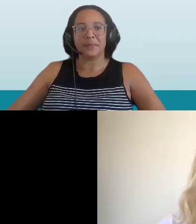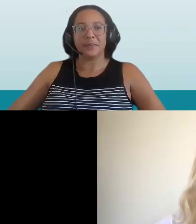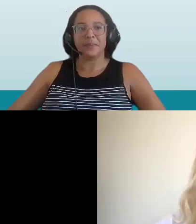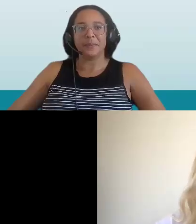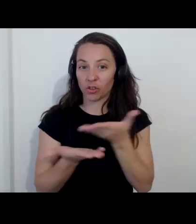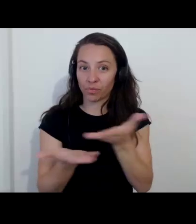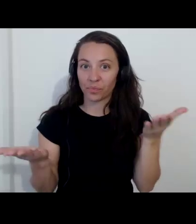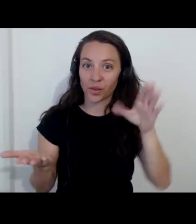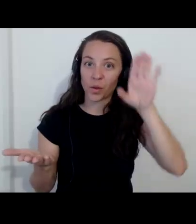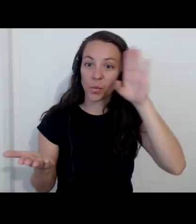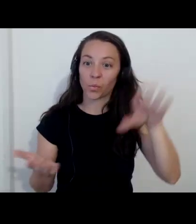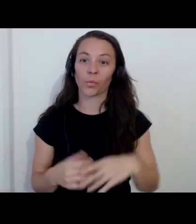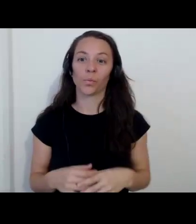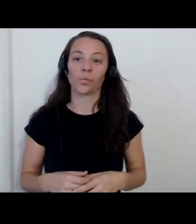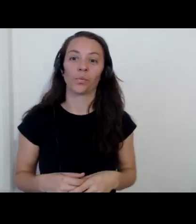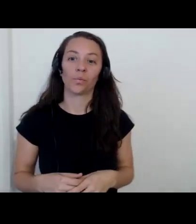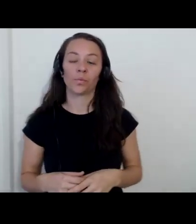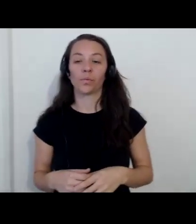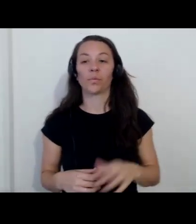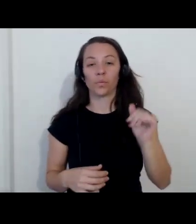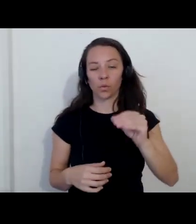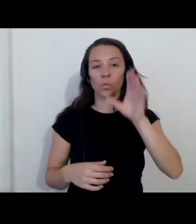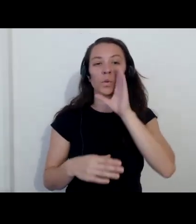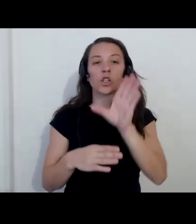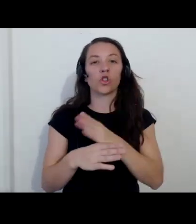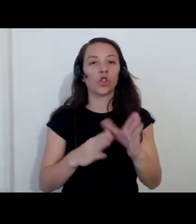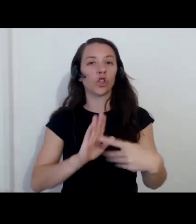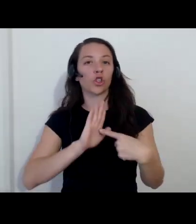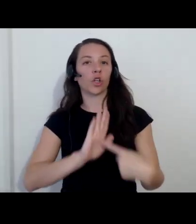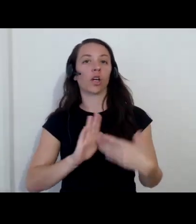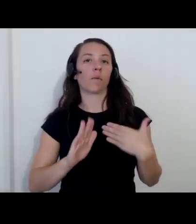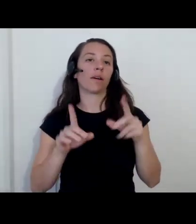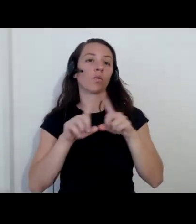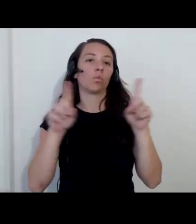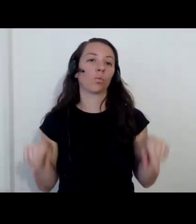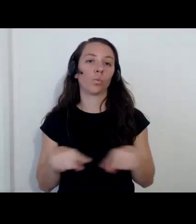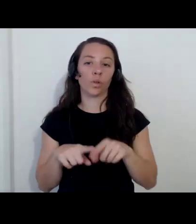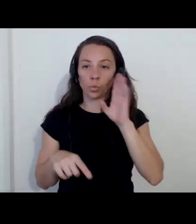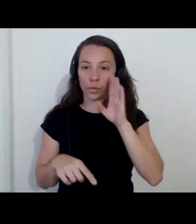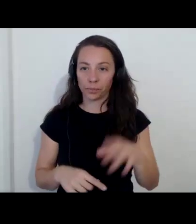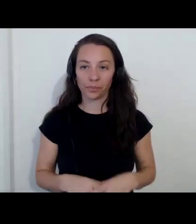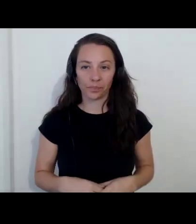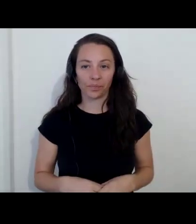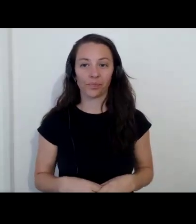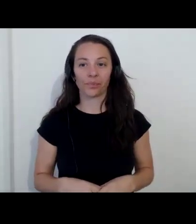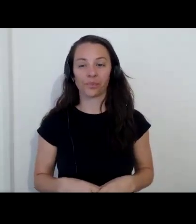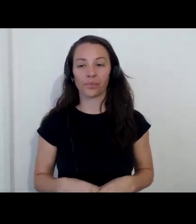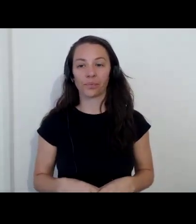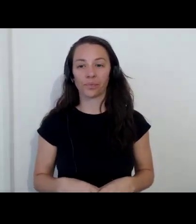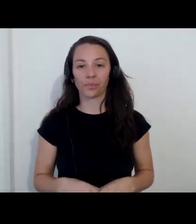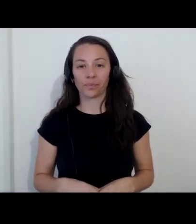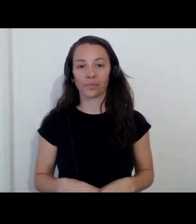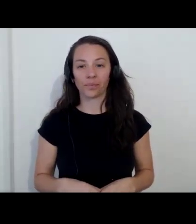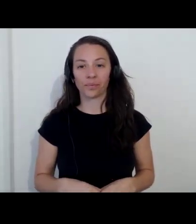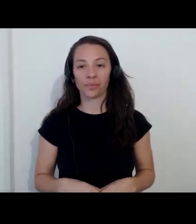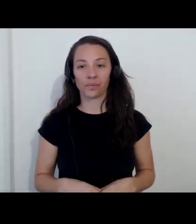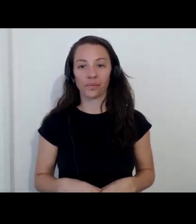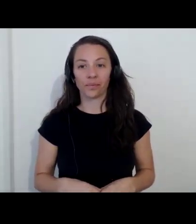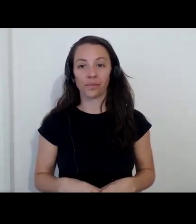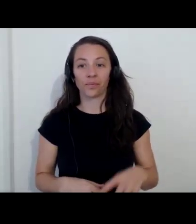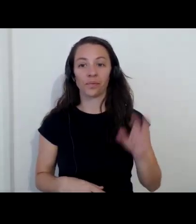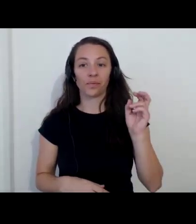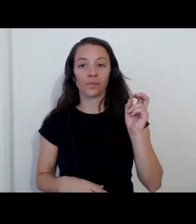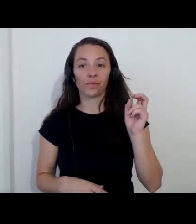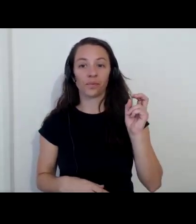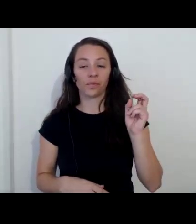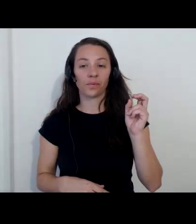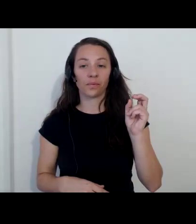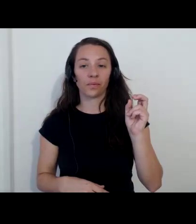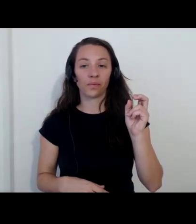I'm going to share my screen. Would the host mind giving me those capabilities?